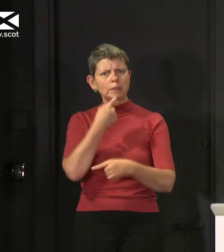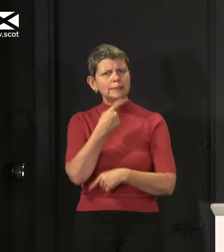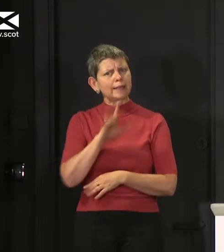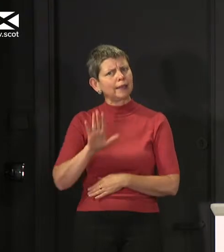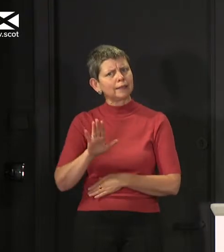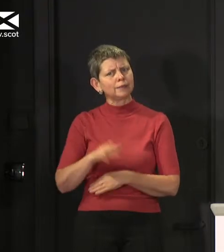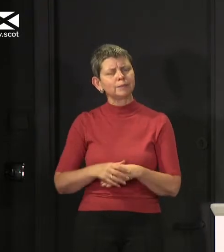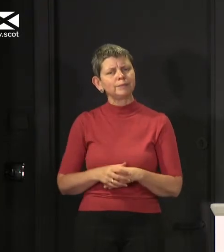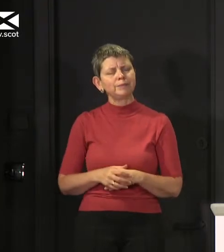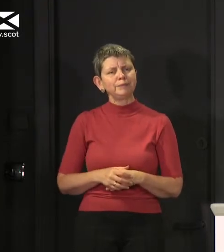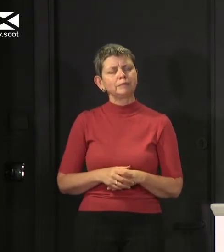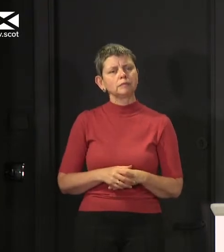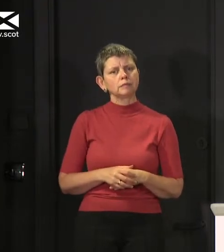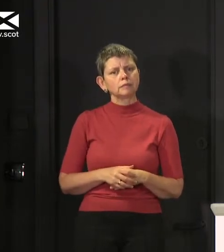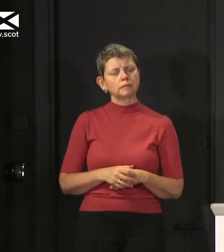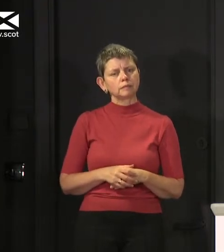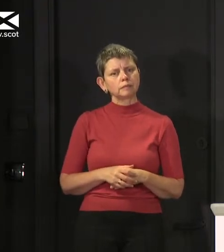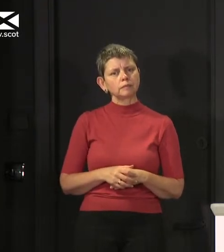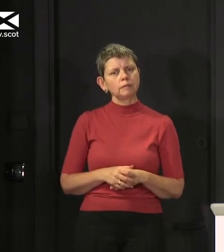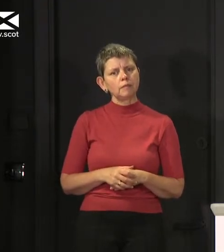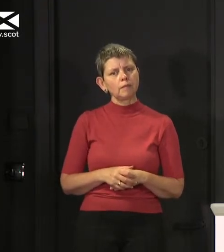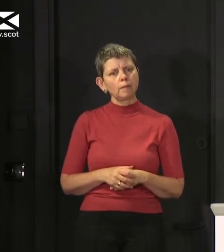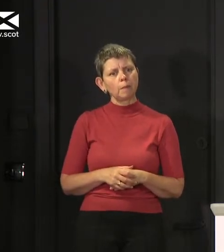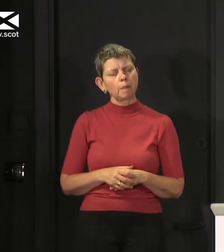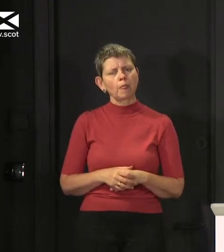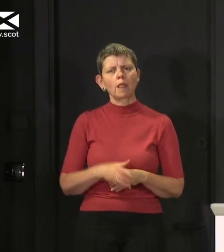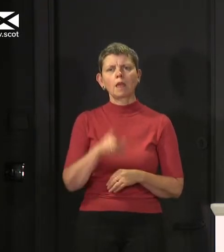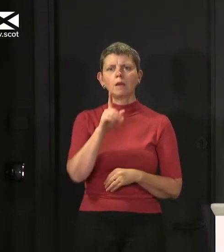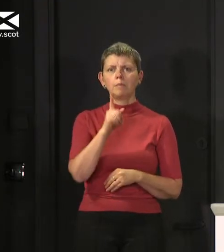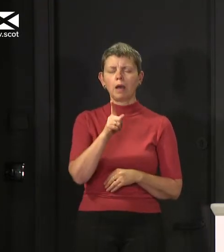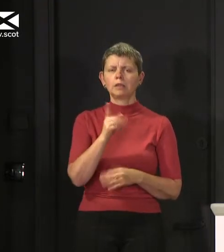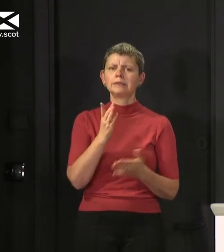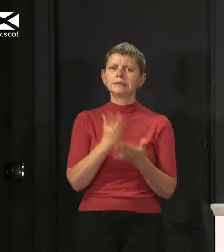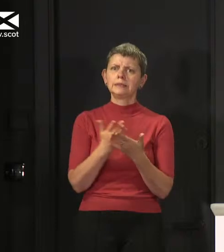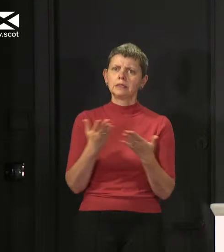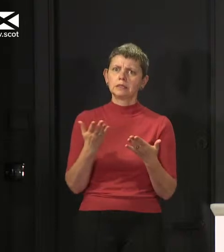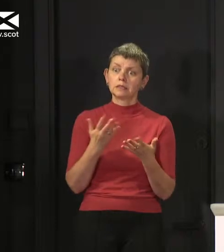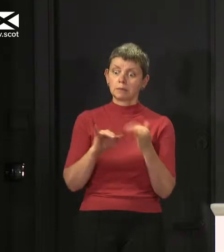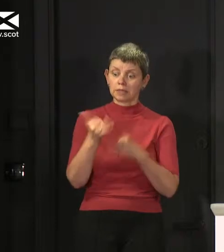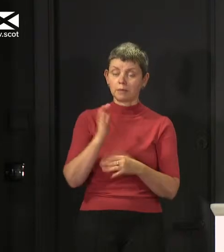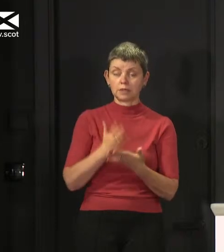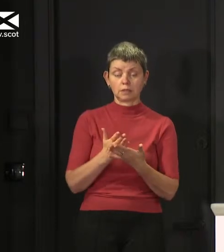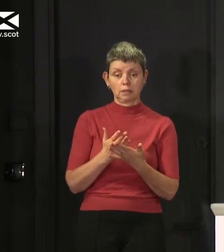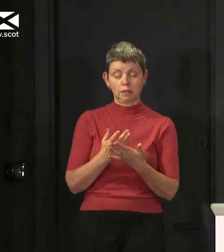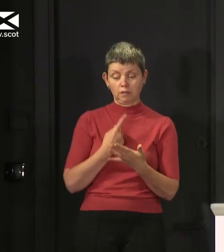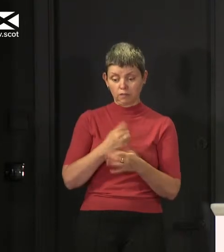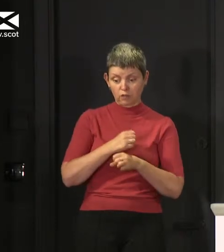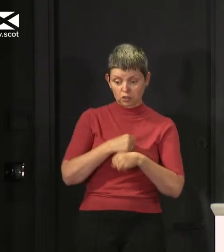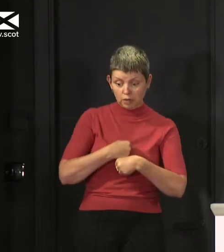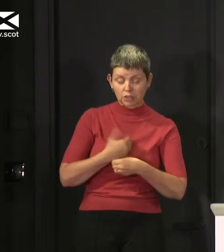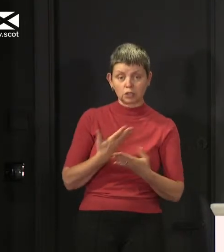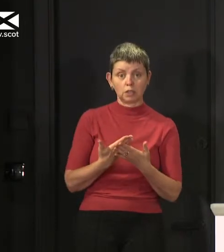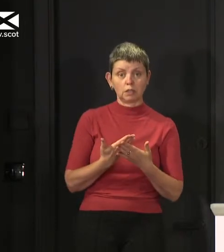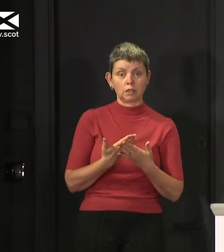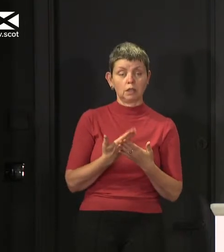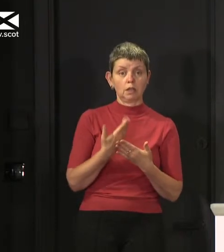that, but there is very often a frustration on the part of myself, Mark and indeed Arlene